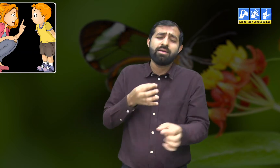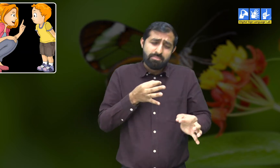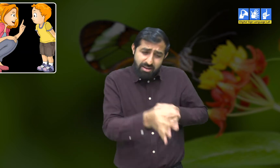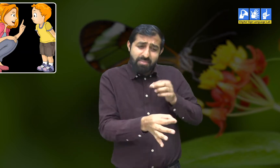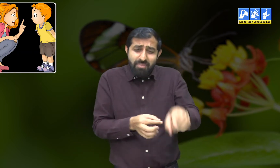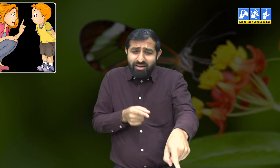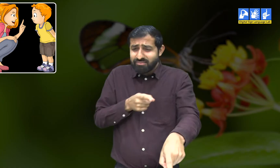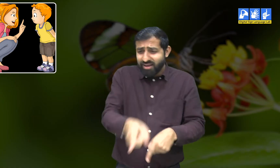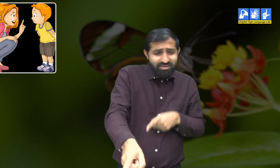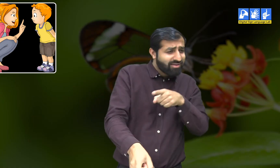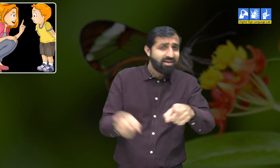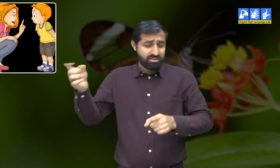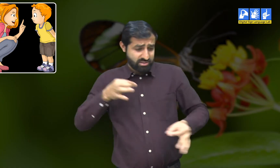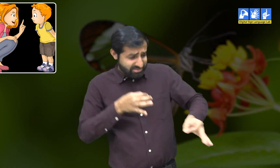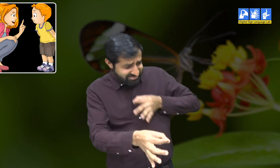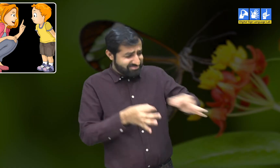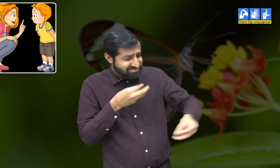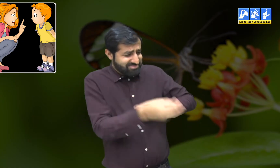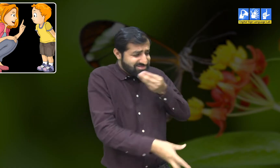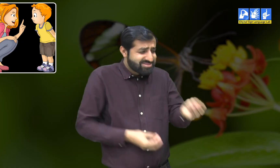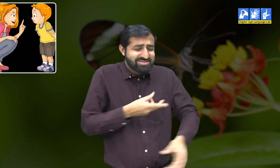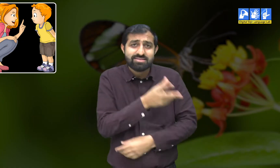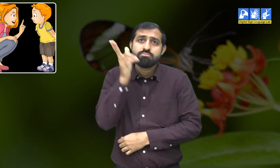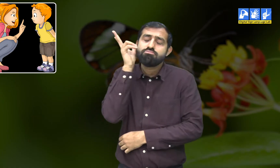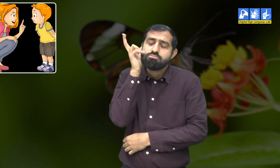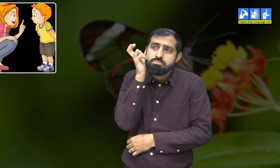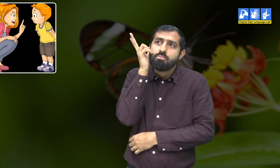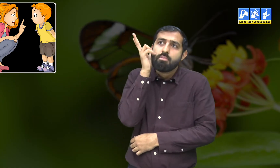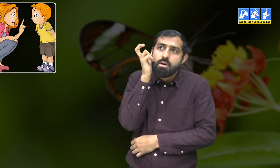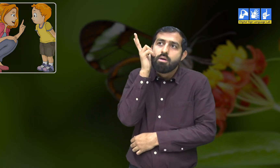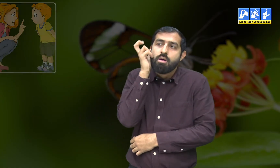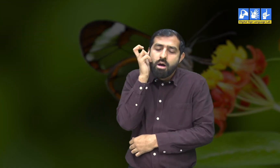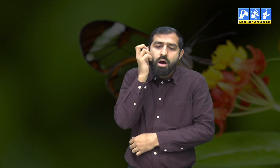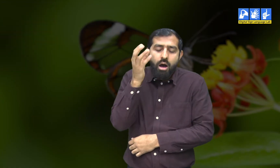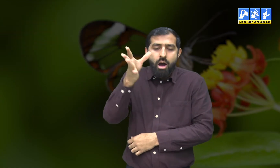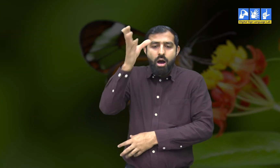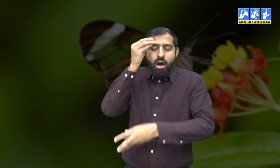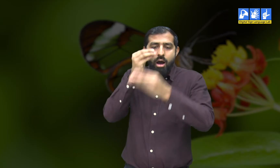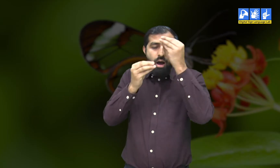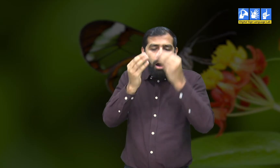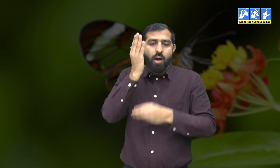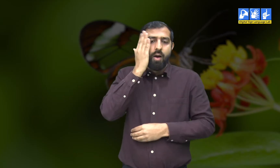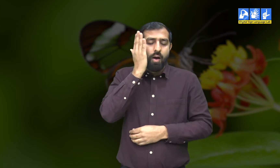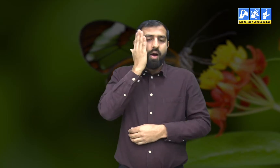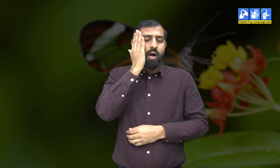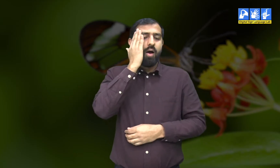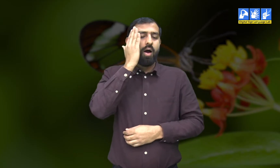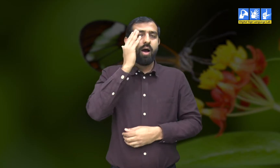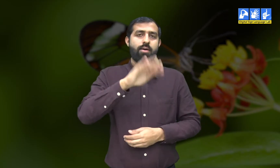He would listen to his mother very attentively and learnt so many things.